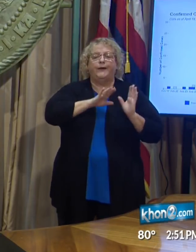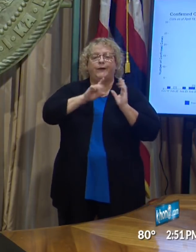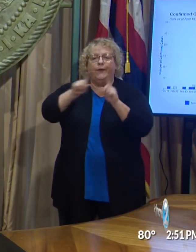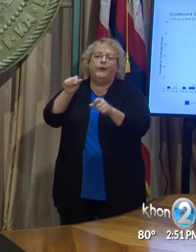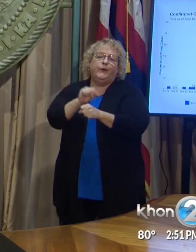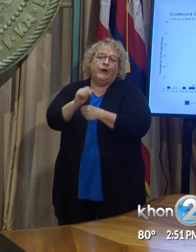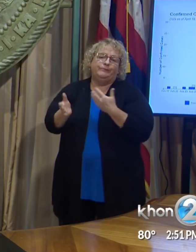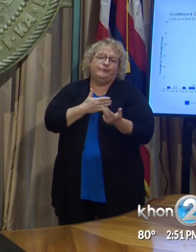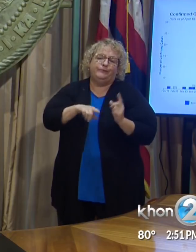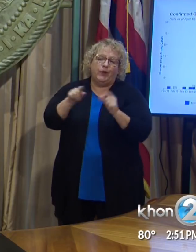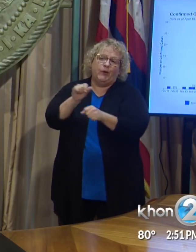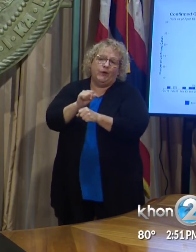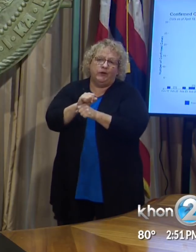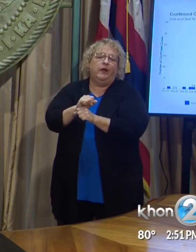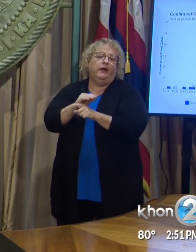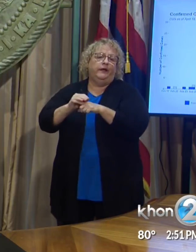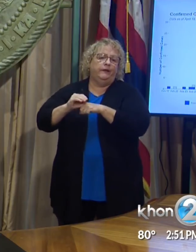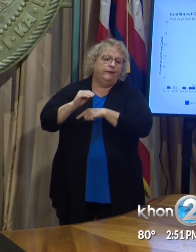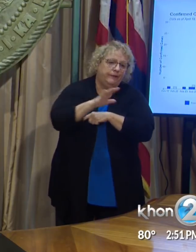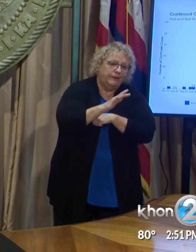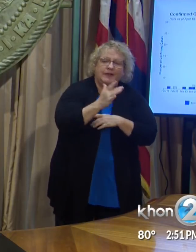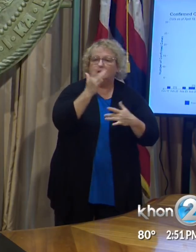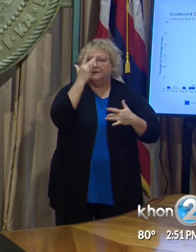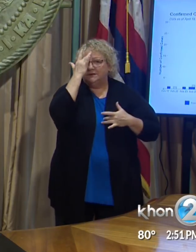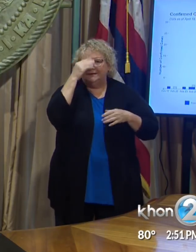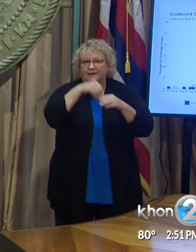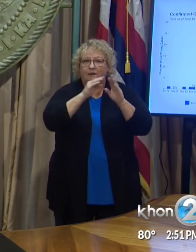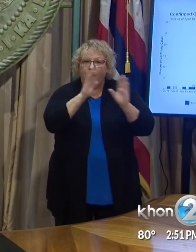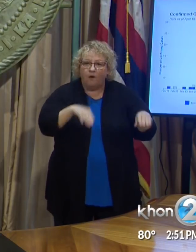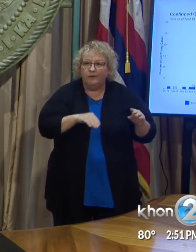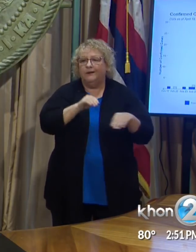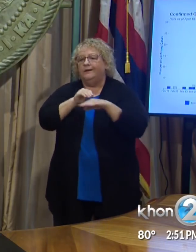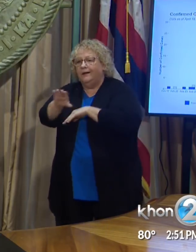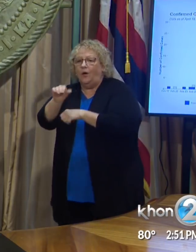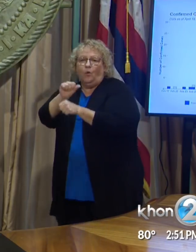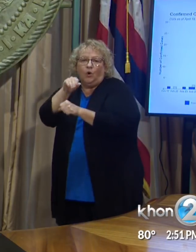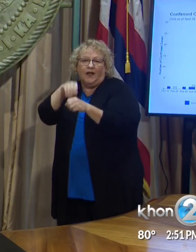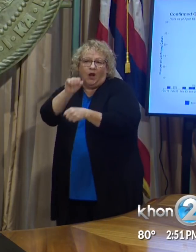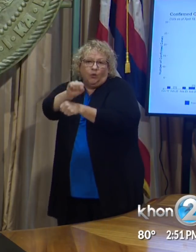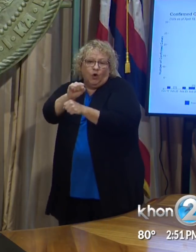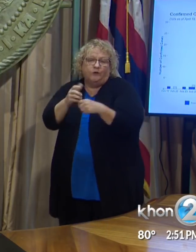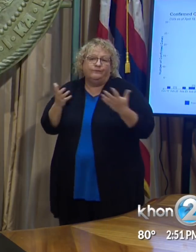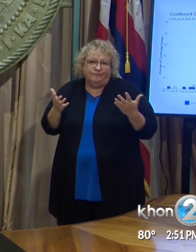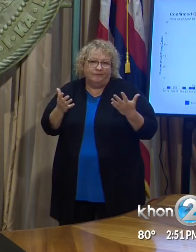TO SOMEONE GOING TO WORK WHILE SICK AND NOT CAREFULLY ISOLATING THEMSELVES AT HOME TO PREVENT OTHER FAMILY MEMBERS FROM